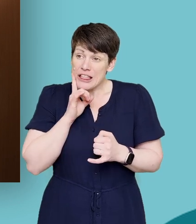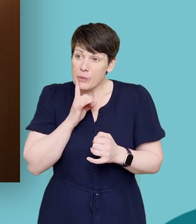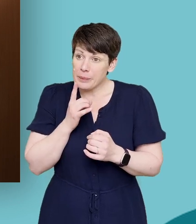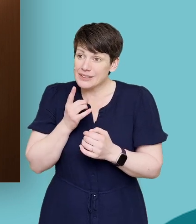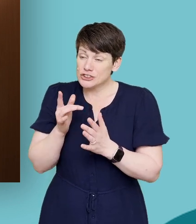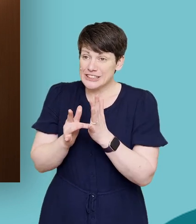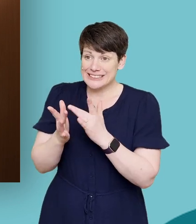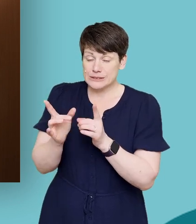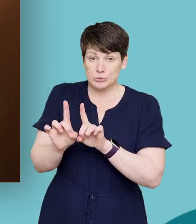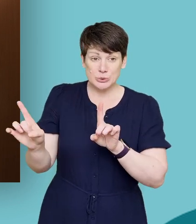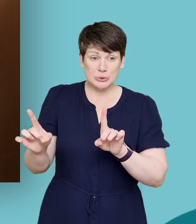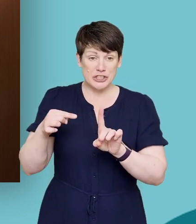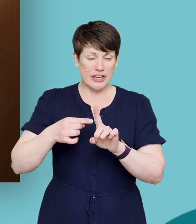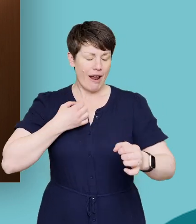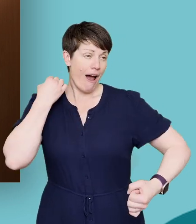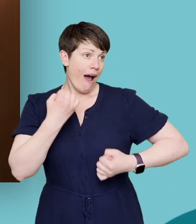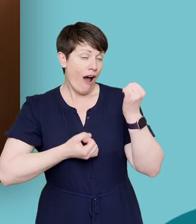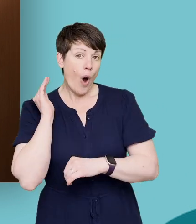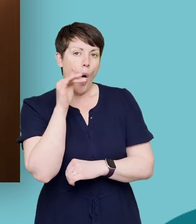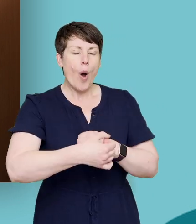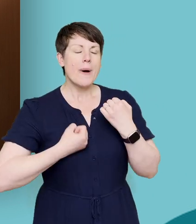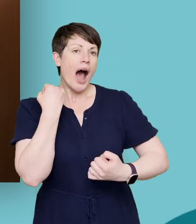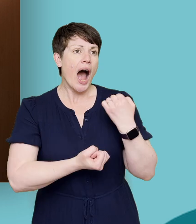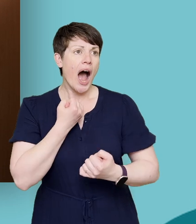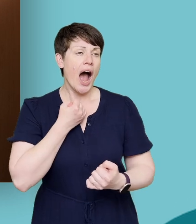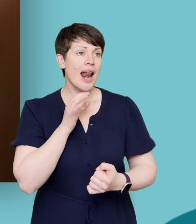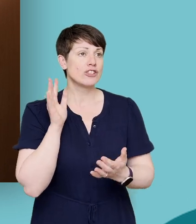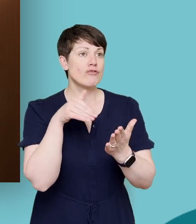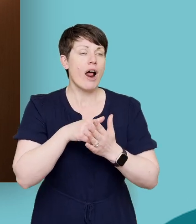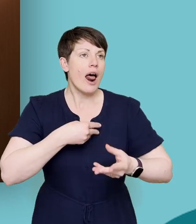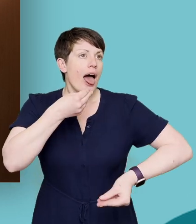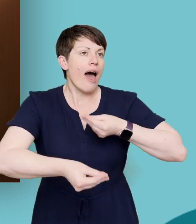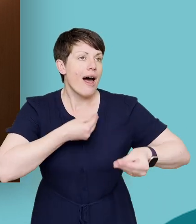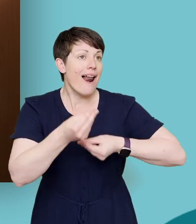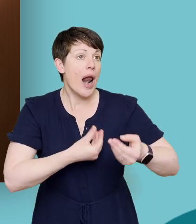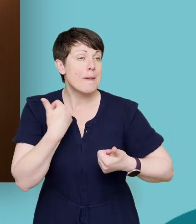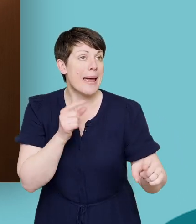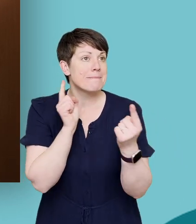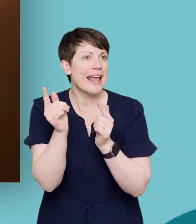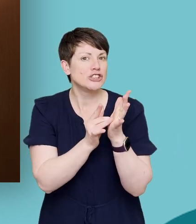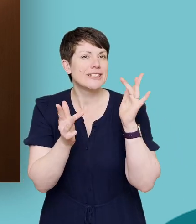community and tells them about all the things she has seen about the Jesus that she has met.